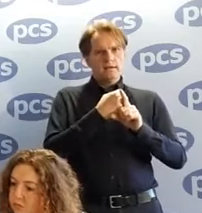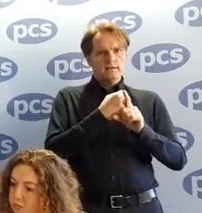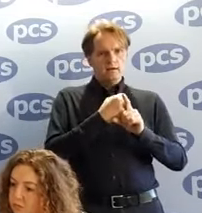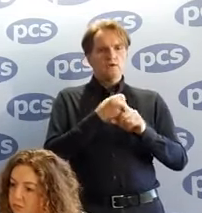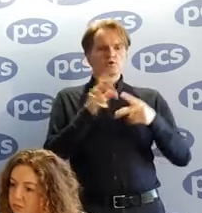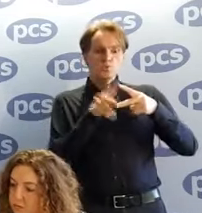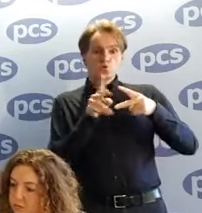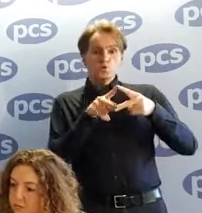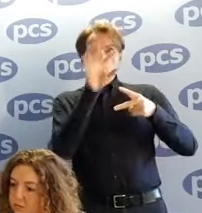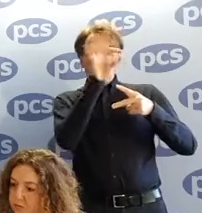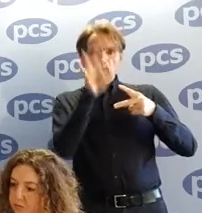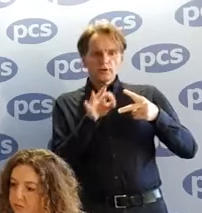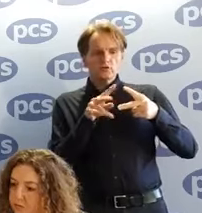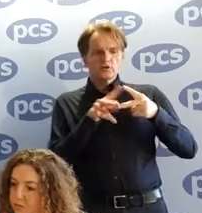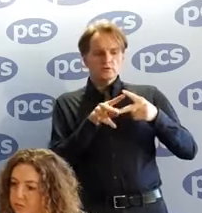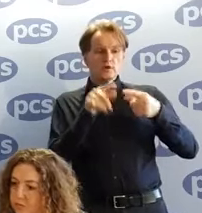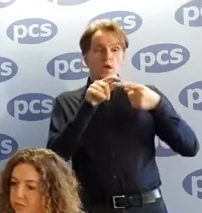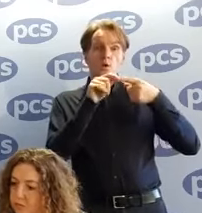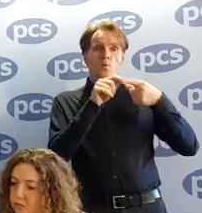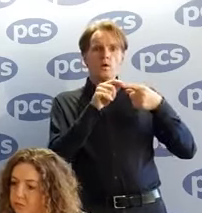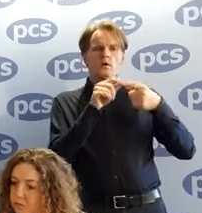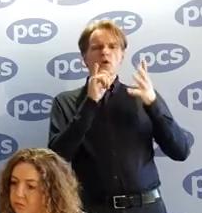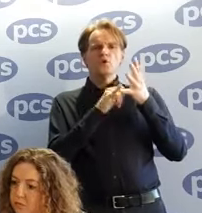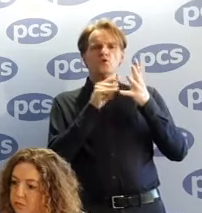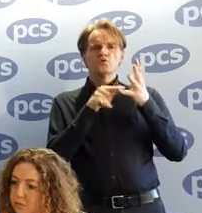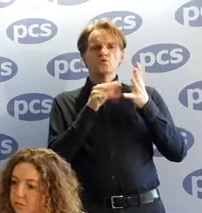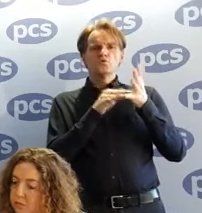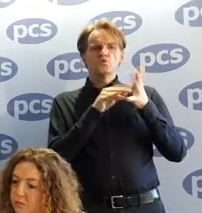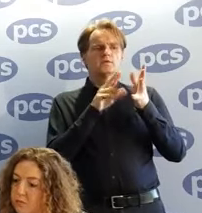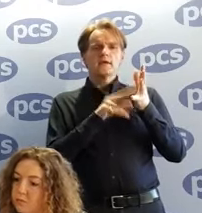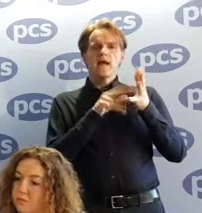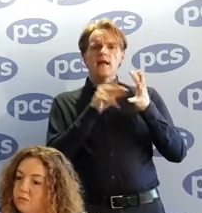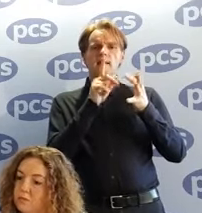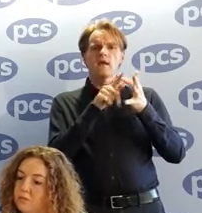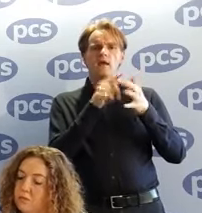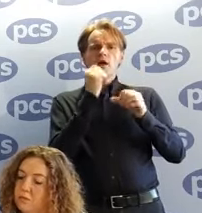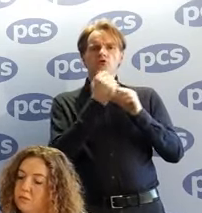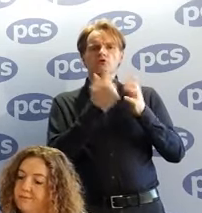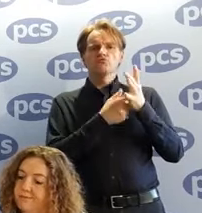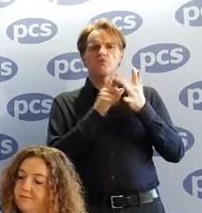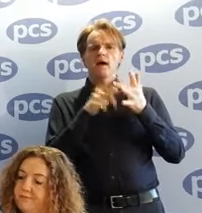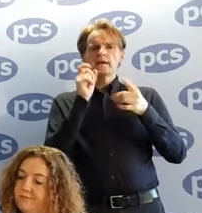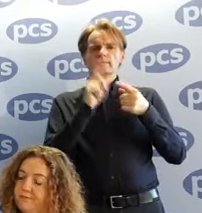Suzanne Bryce's sent a question in. If we do go for strike action will it be for